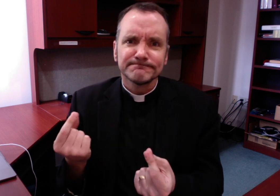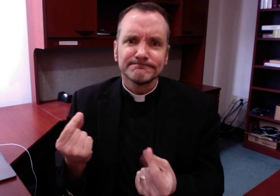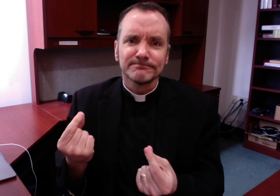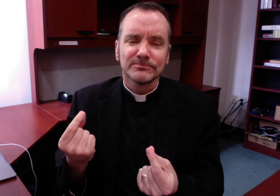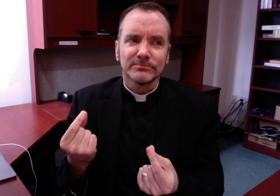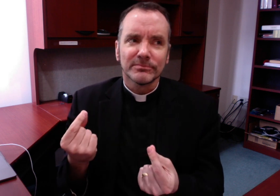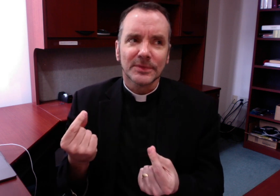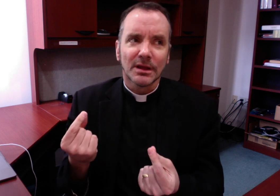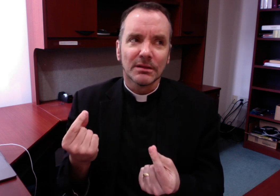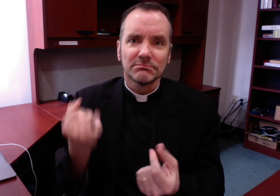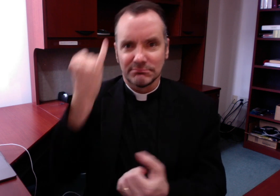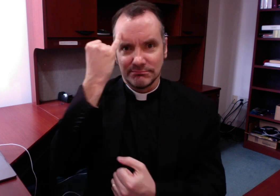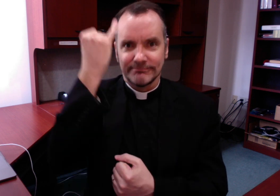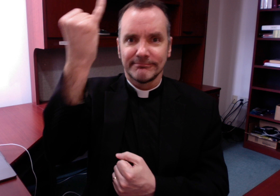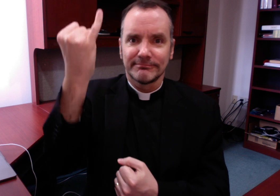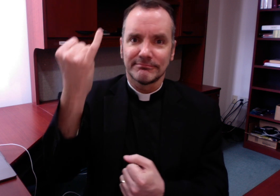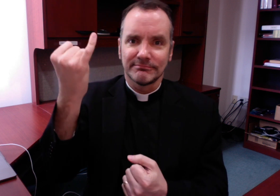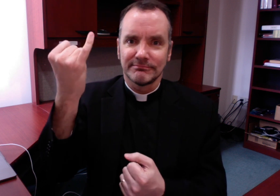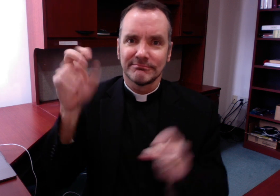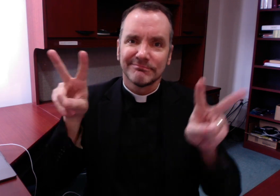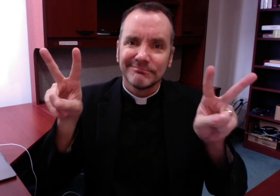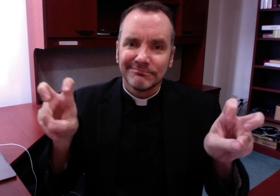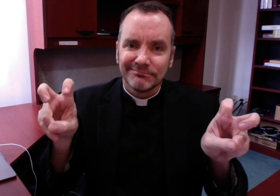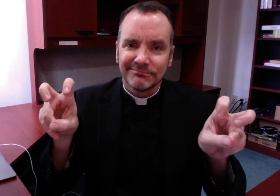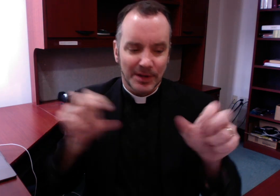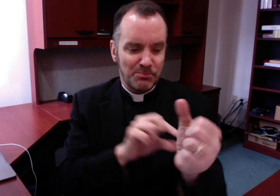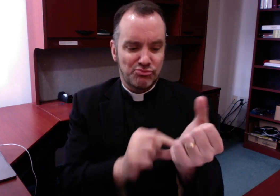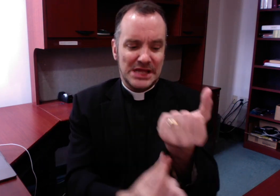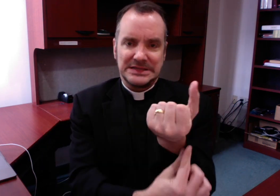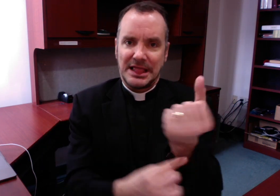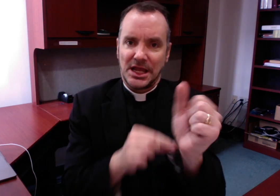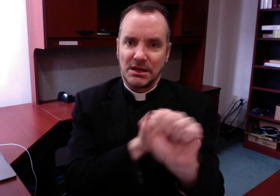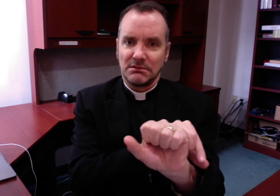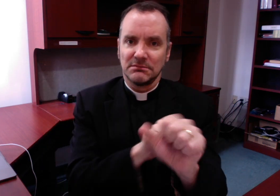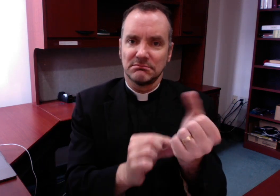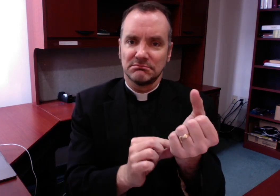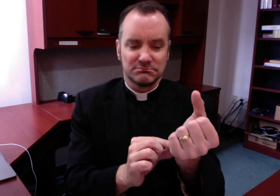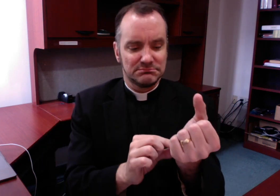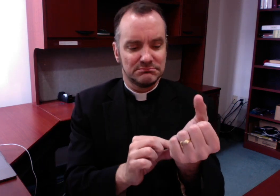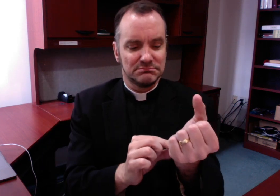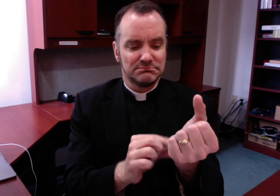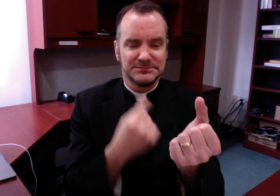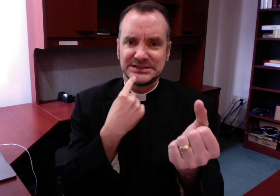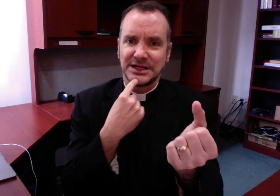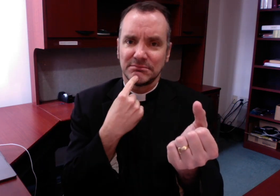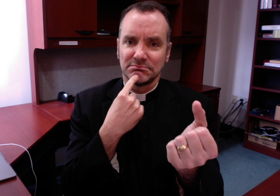ways to fundraise and get money to go on the trip. They decided to make a bracelet